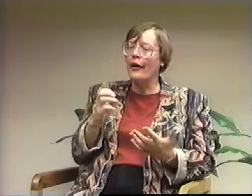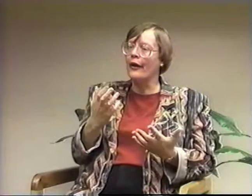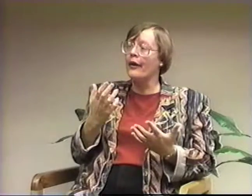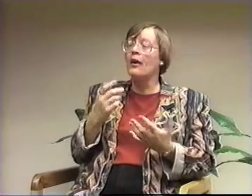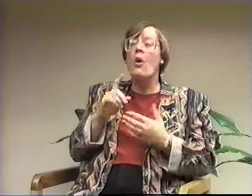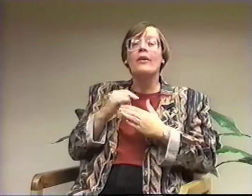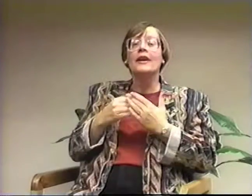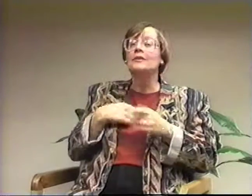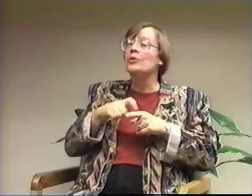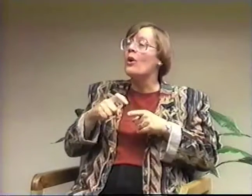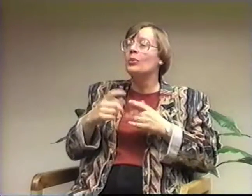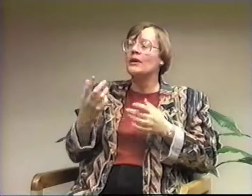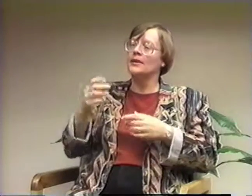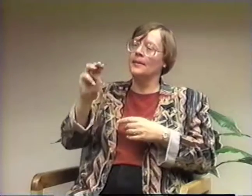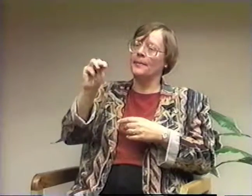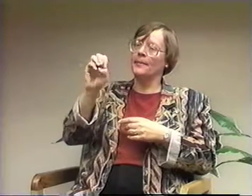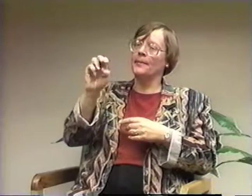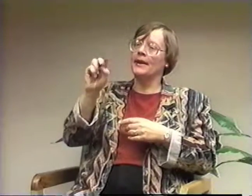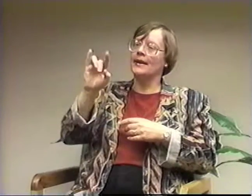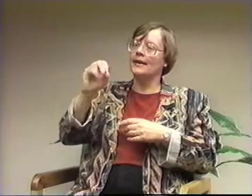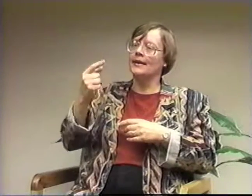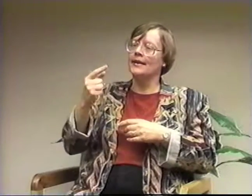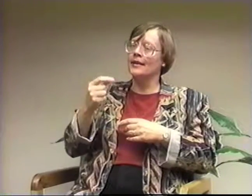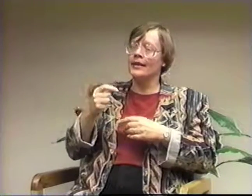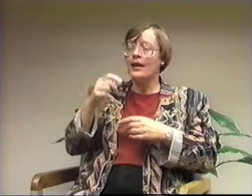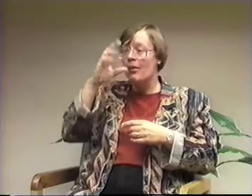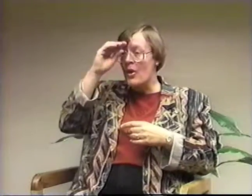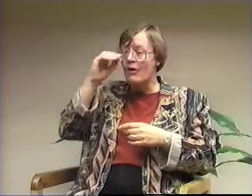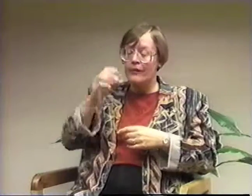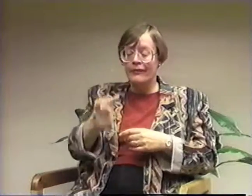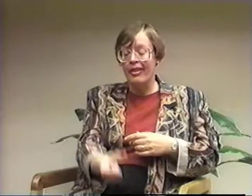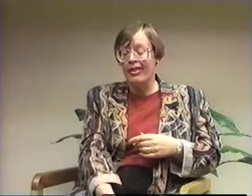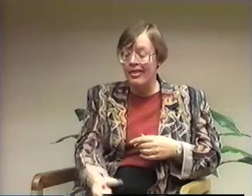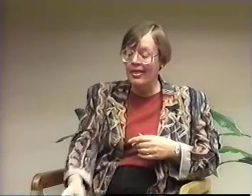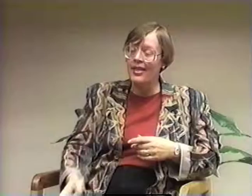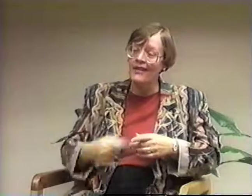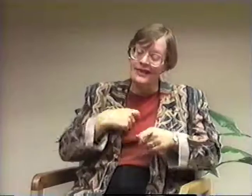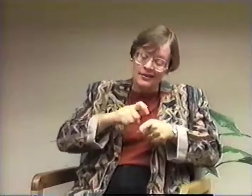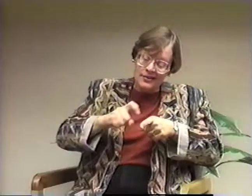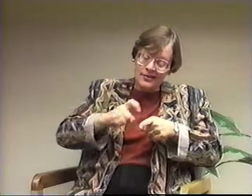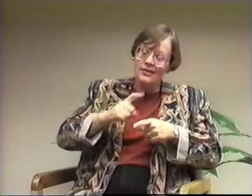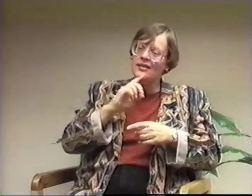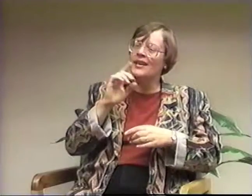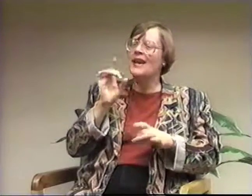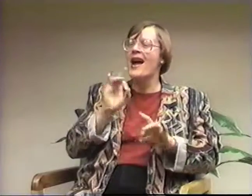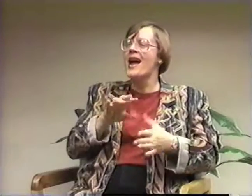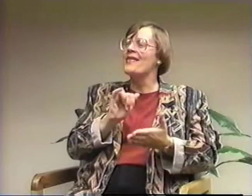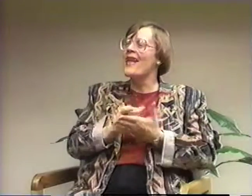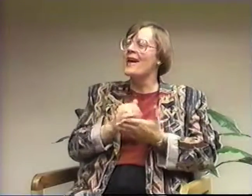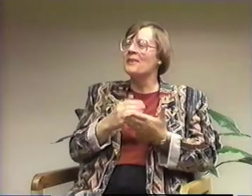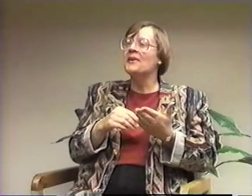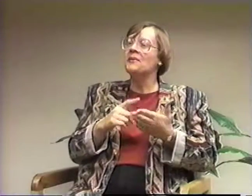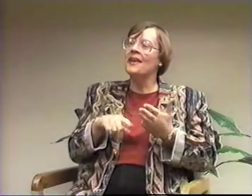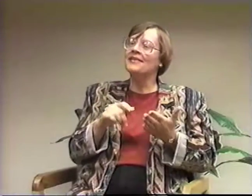I remember back in high school, I used to love making my own clothes. But nowadays, that's rare.